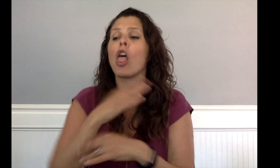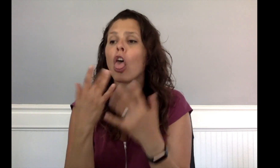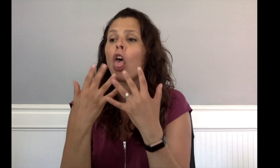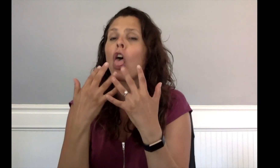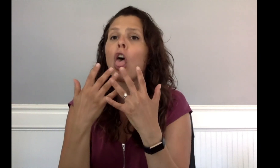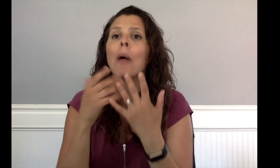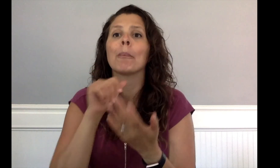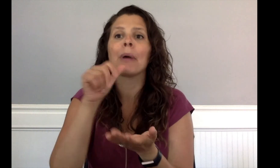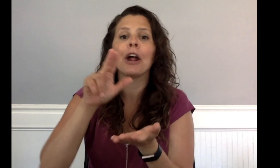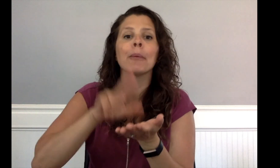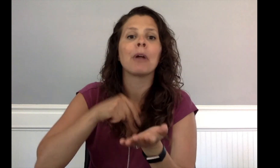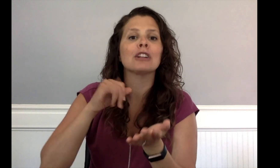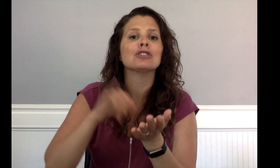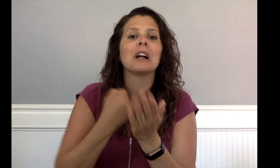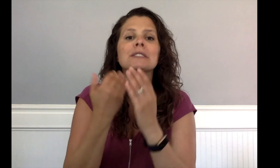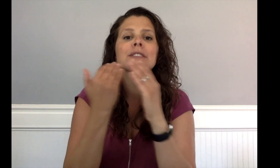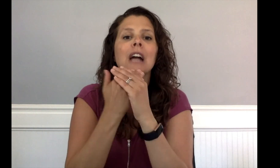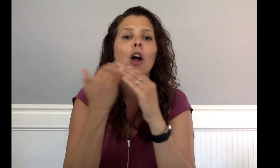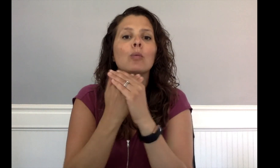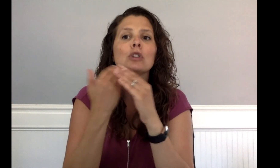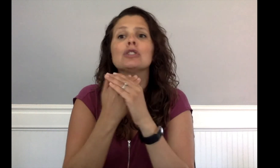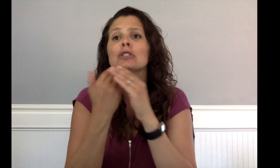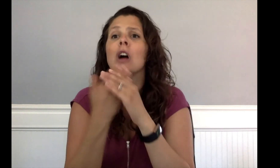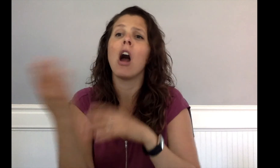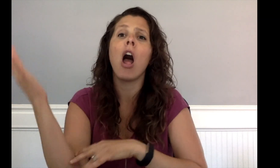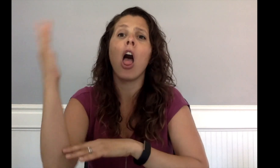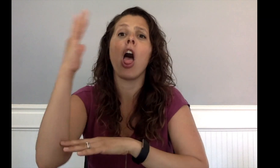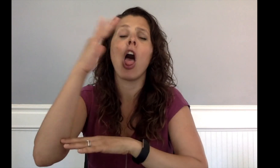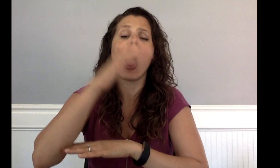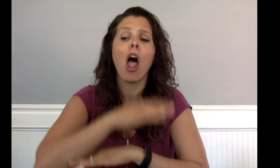all those peanut-butter- and-jelly sandwiches she’s been